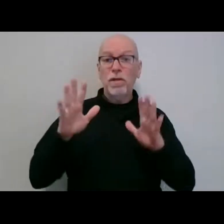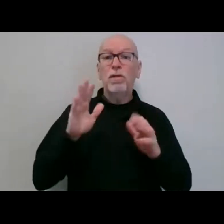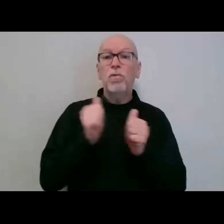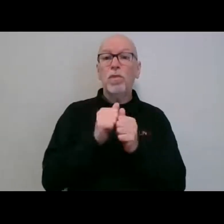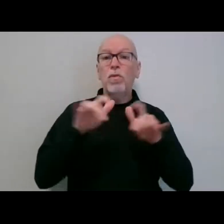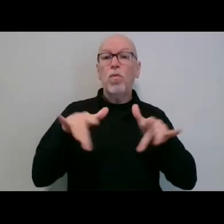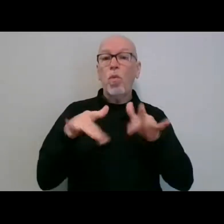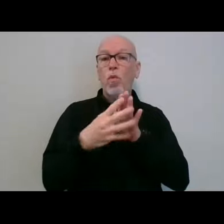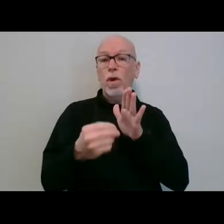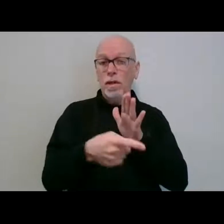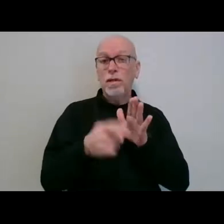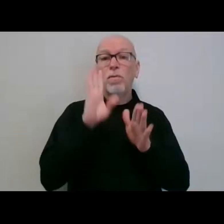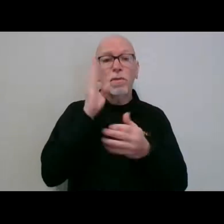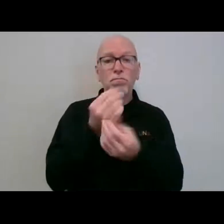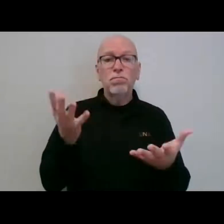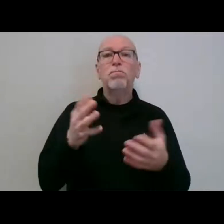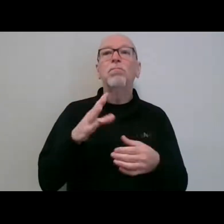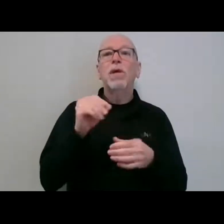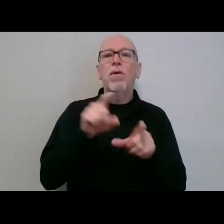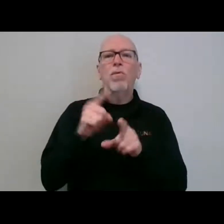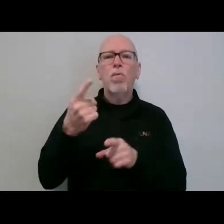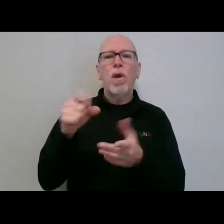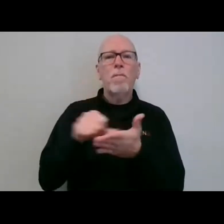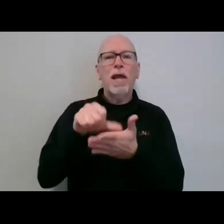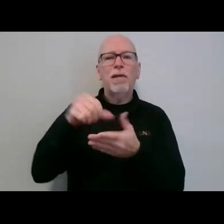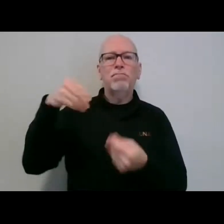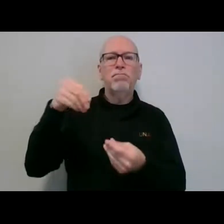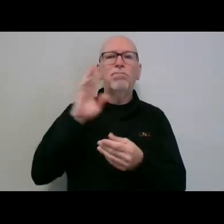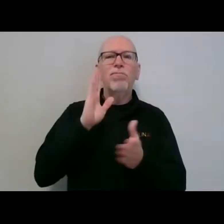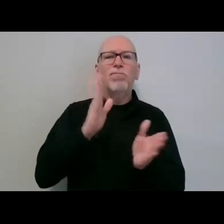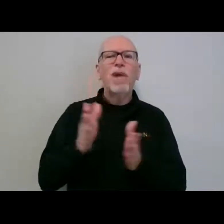as well as a one-pager handout that we have prepared for you all today.